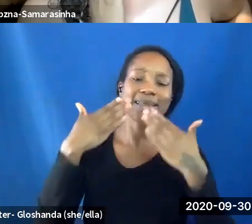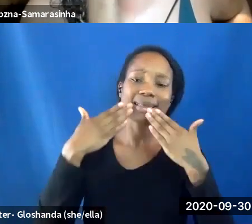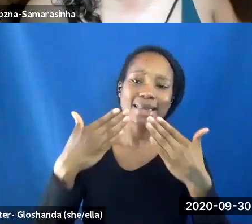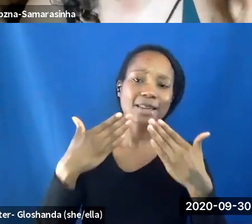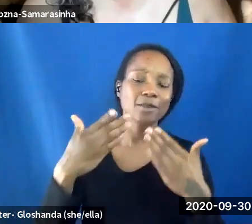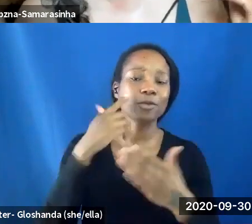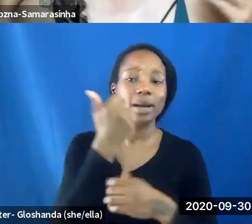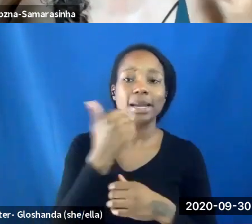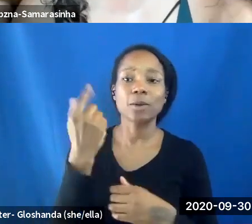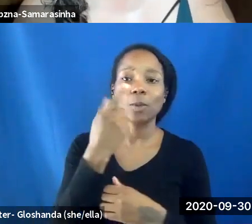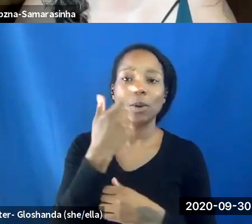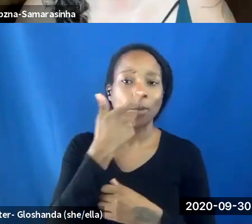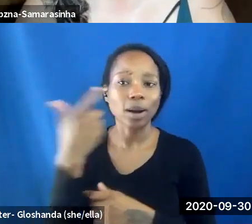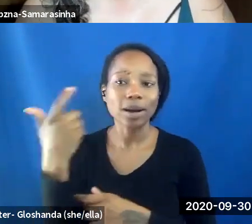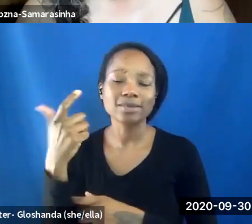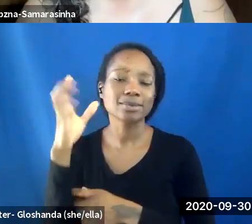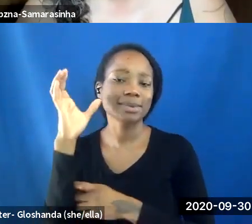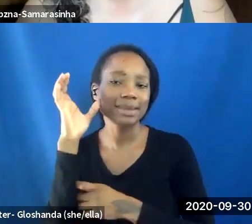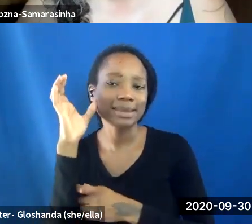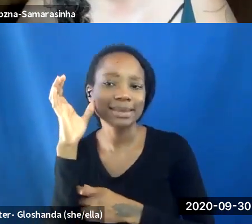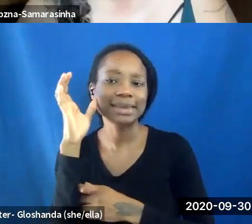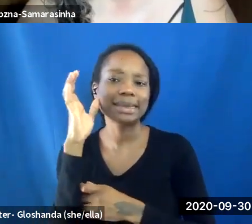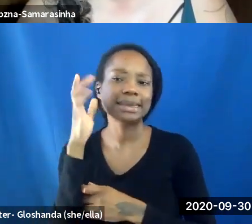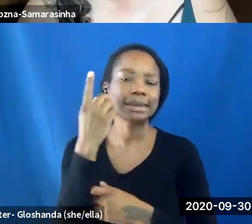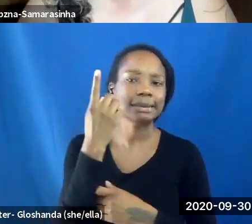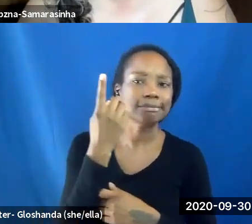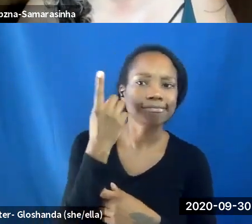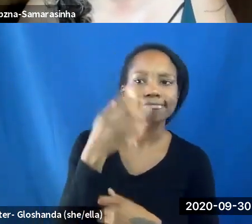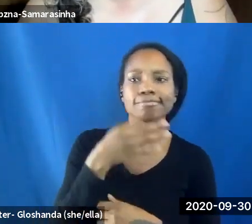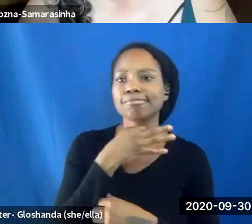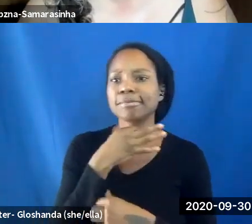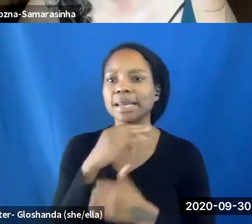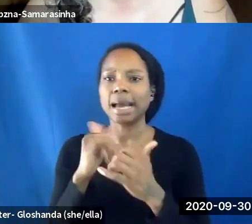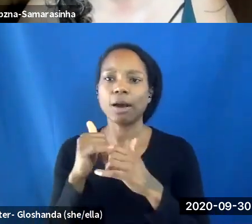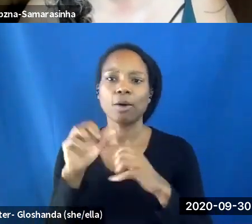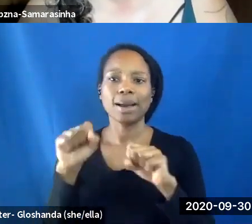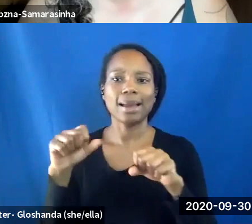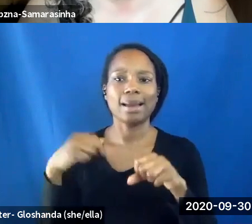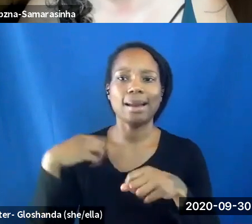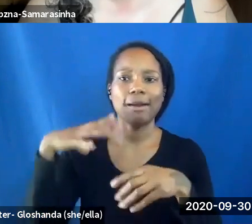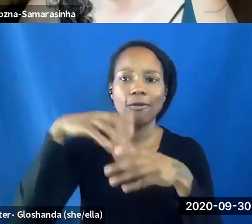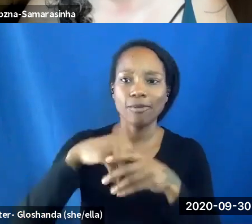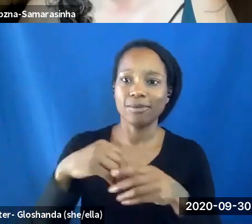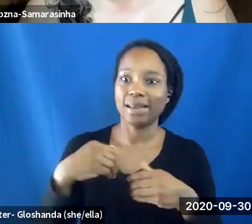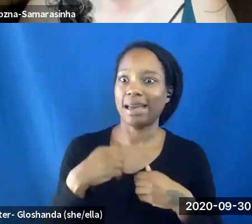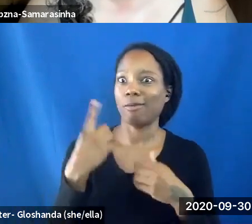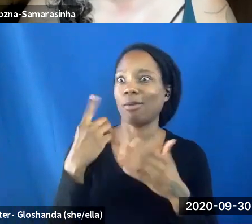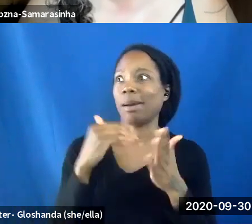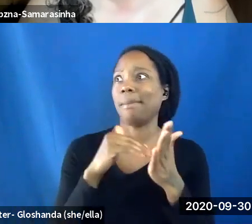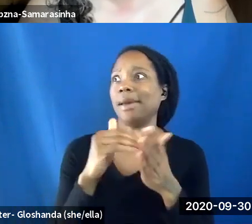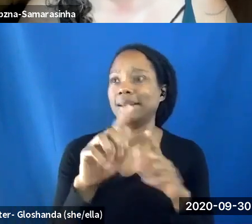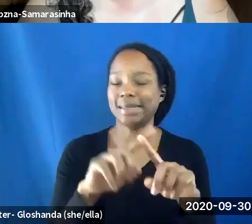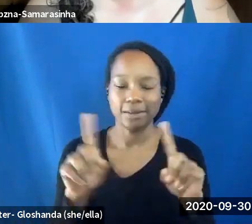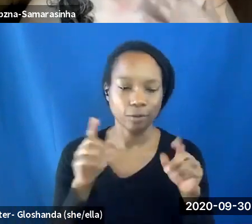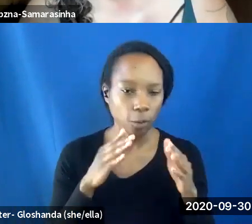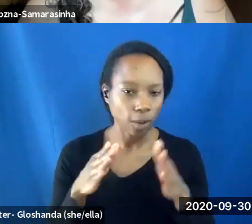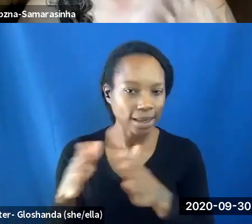is still like, how do I plug in? There are a million different little ways you can. And one of the first places is to start unpacking